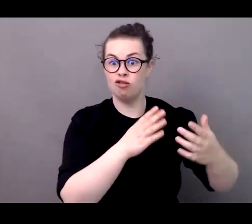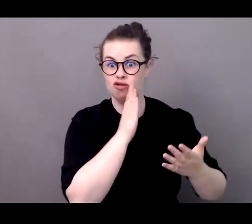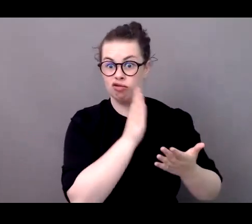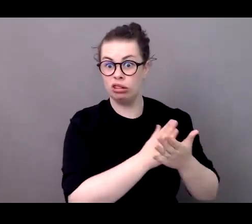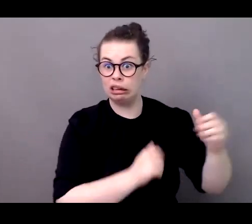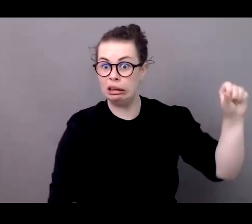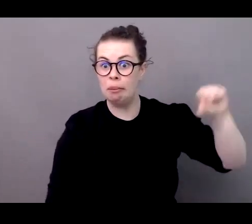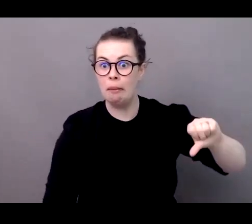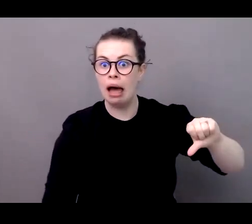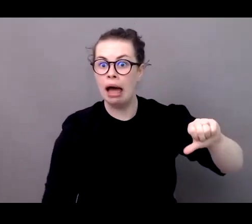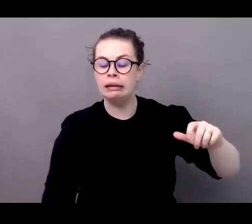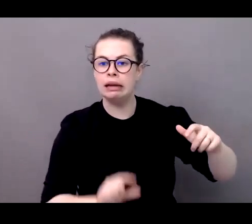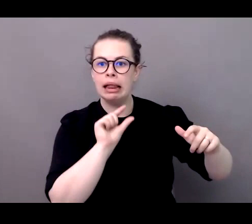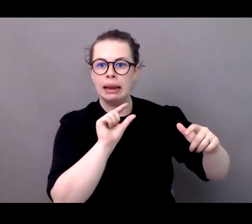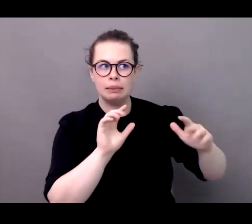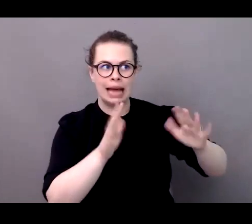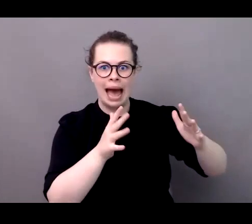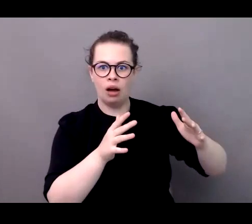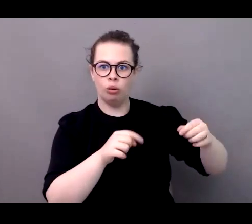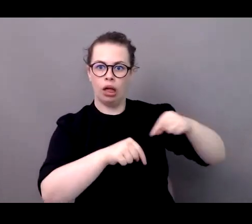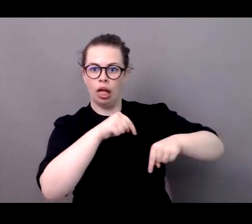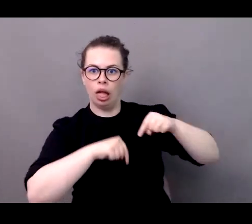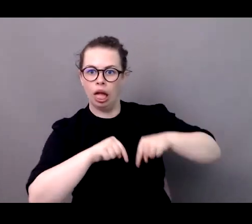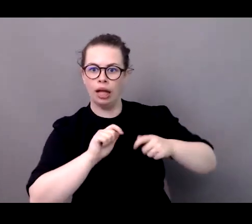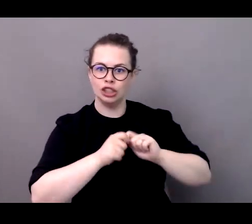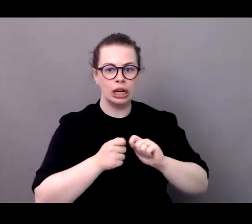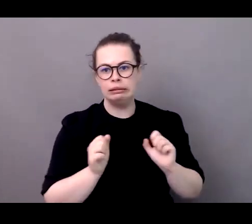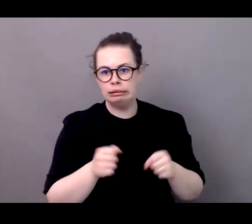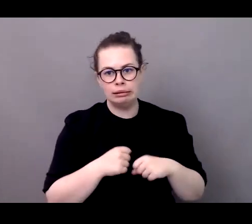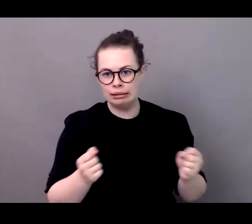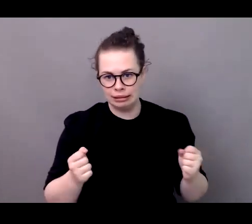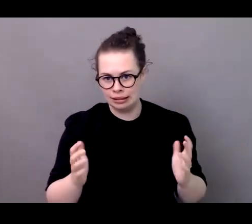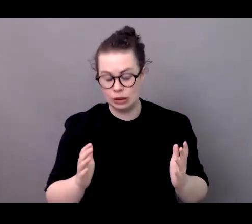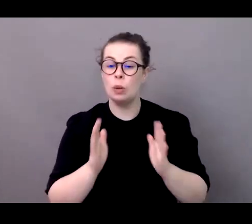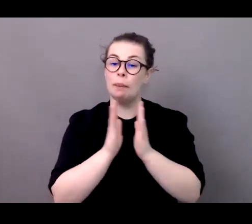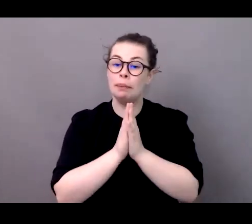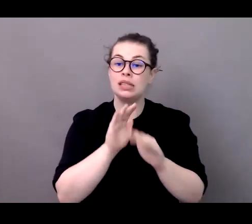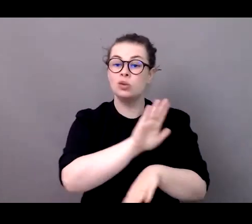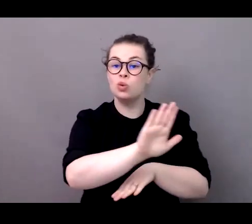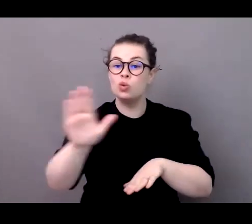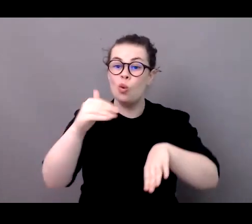progressive as it first appears. So keep your comments general. Keep your tone relatively